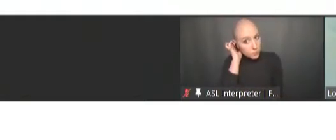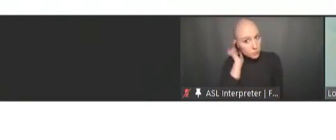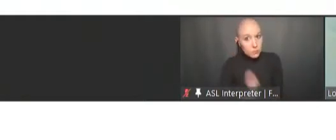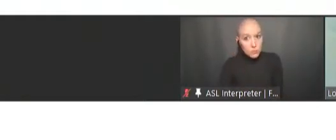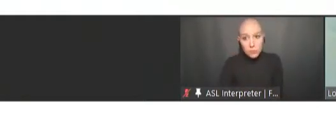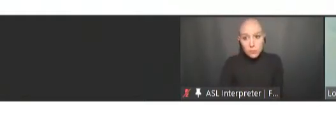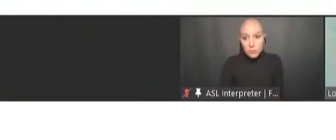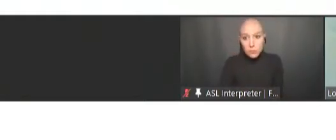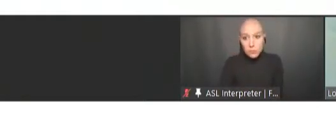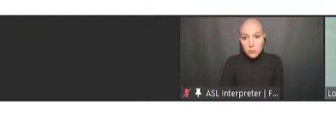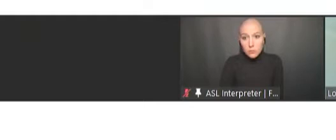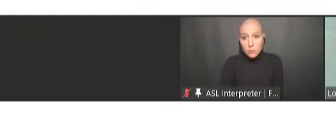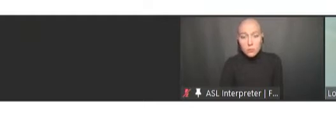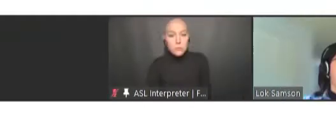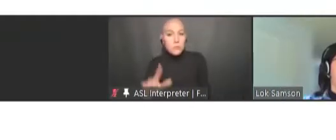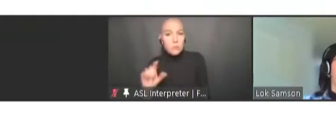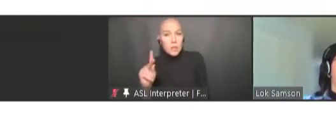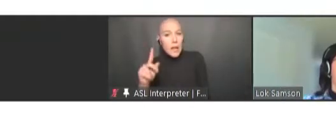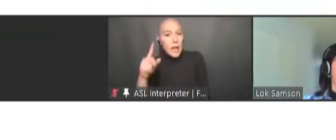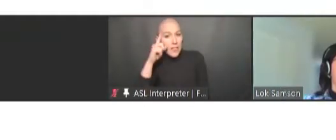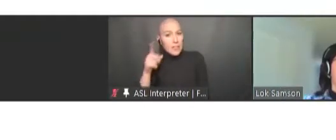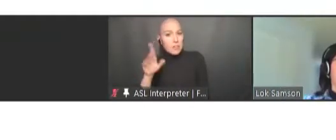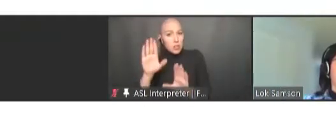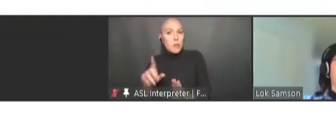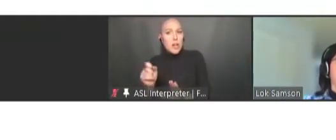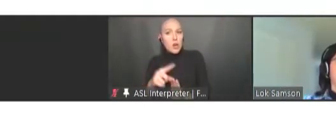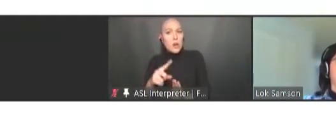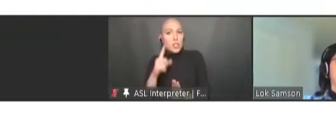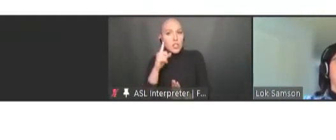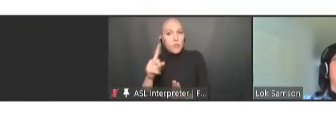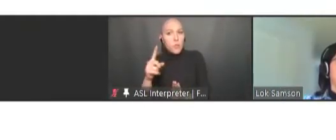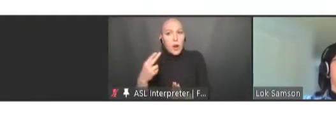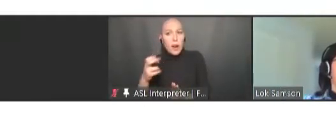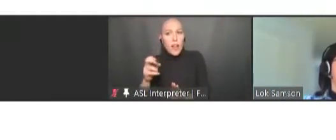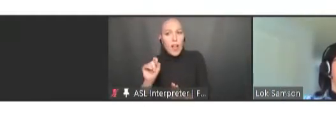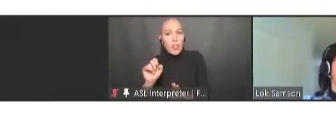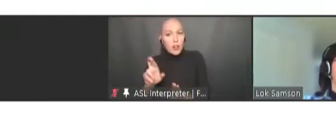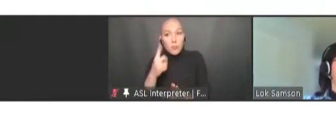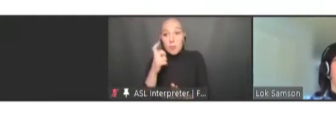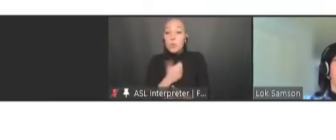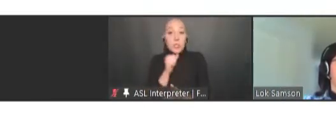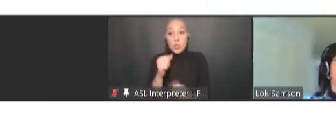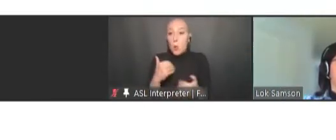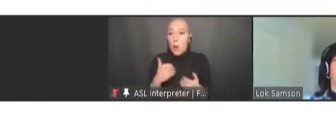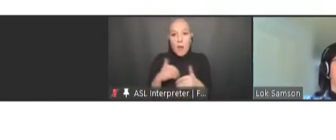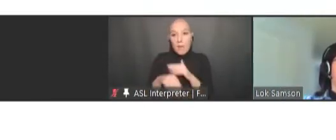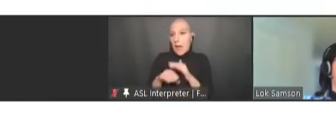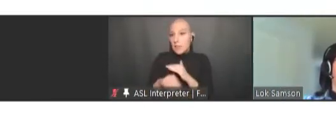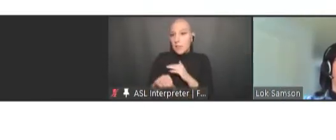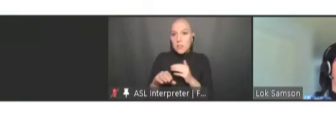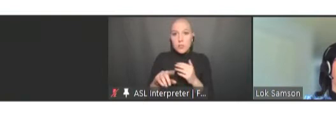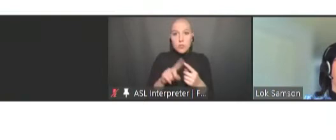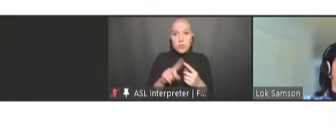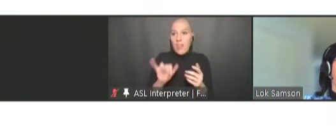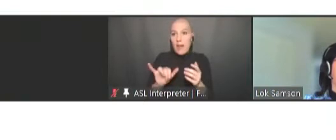Lok Wong Sampson: This would be a good question for Heather since we don't have access to the boosters versus fully vaccinated in our Medicare data set.